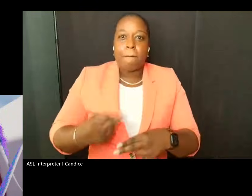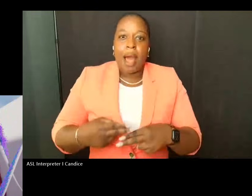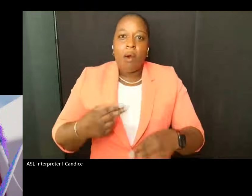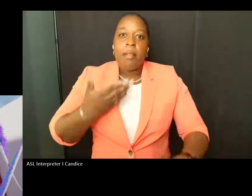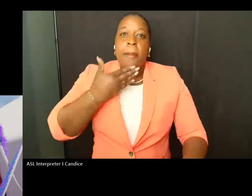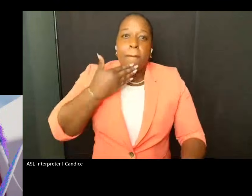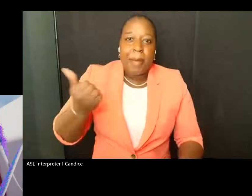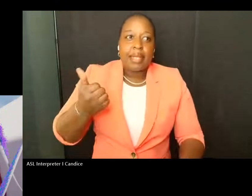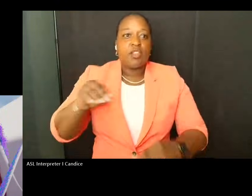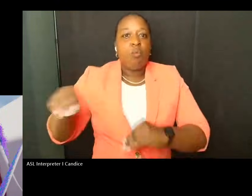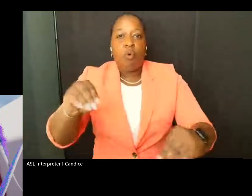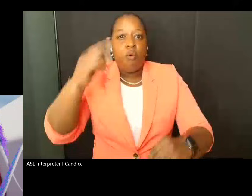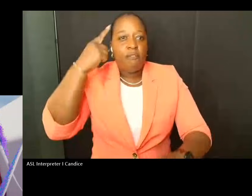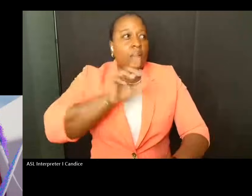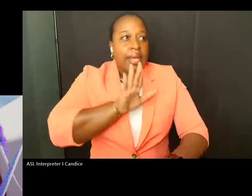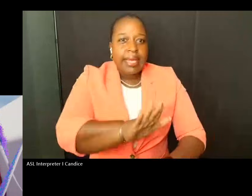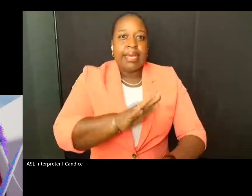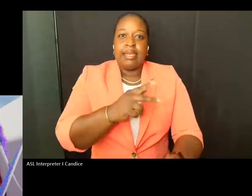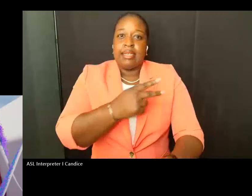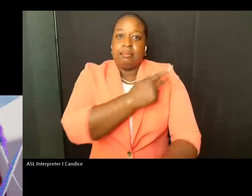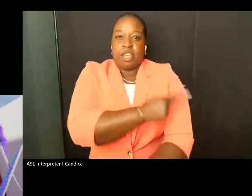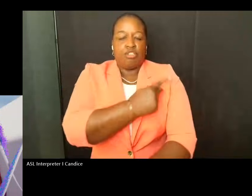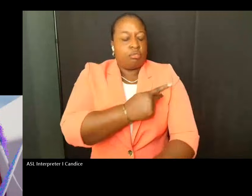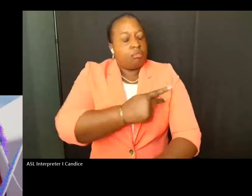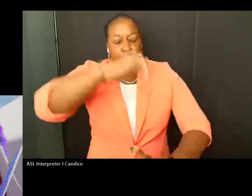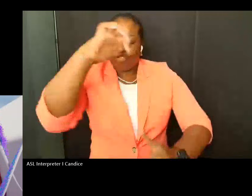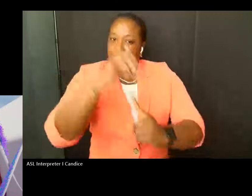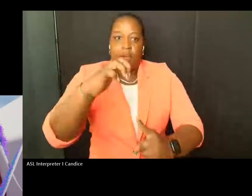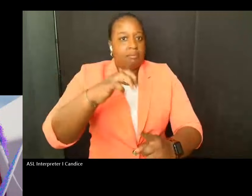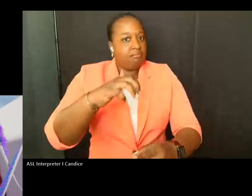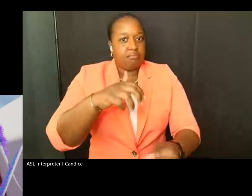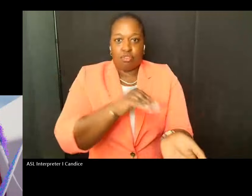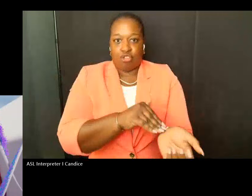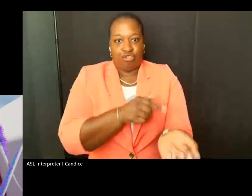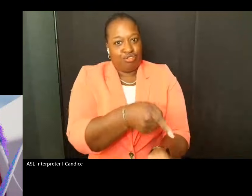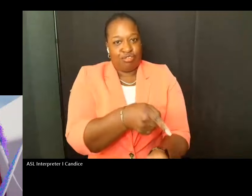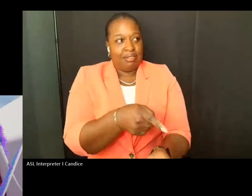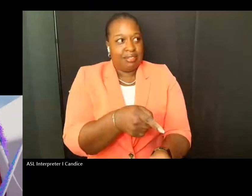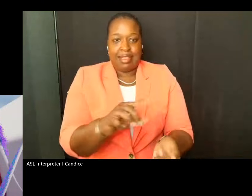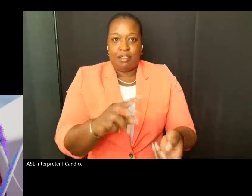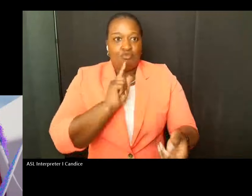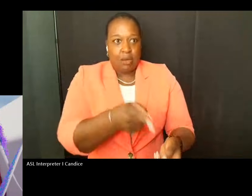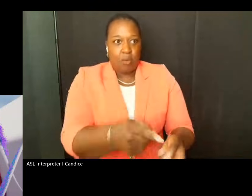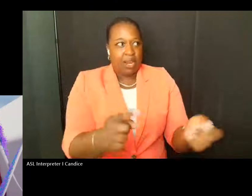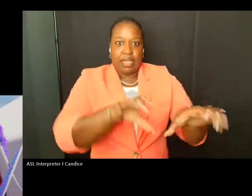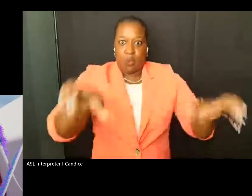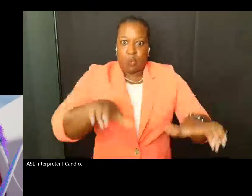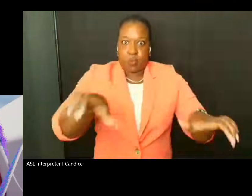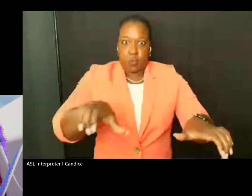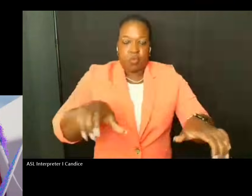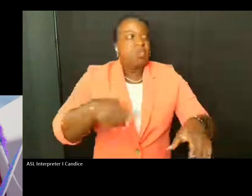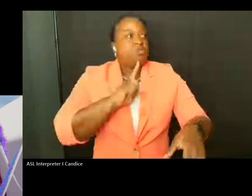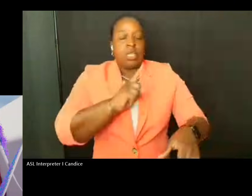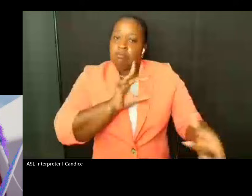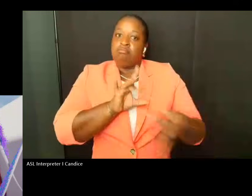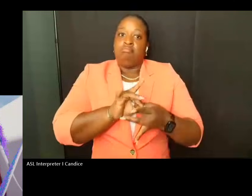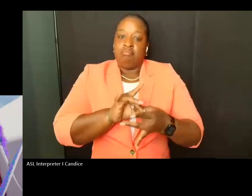patients. And so, that right there means a lot to me when it comes to having a relationship